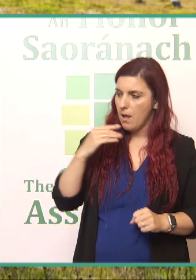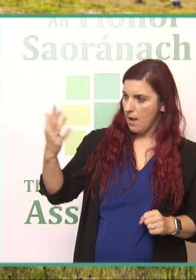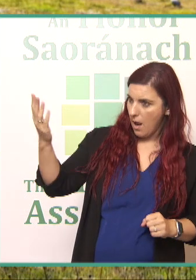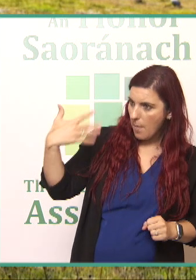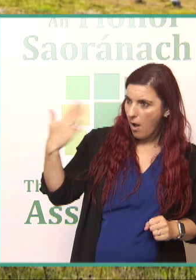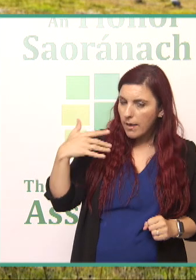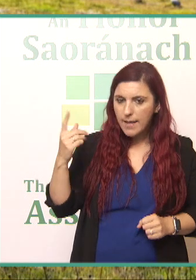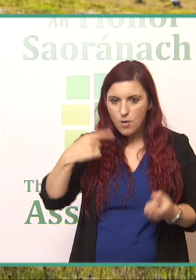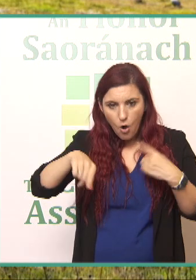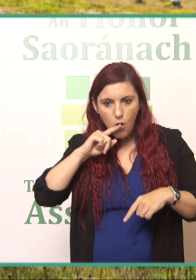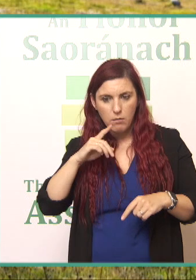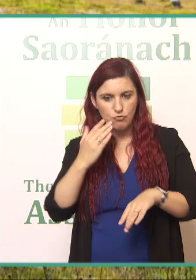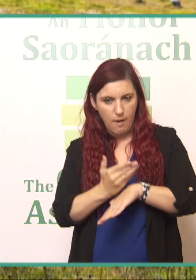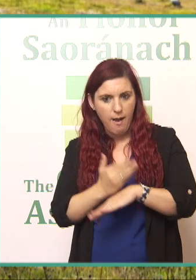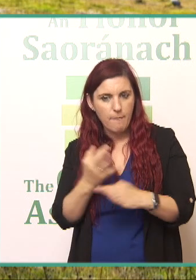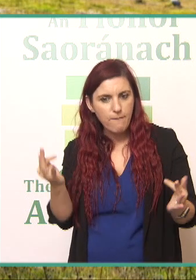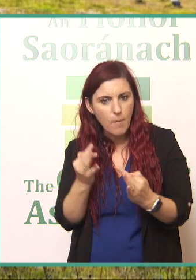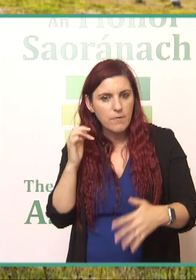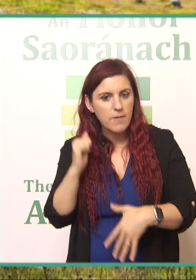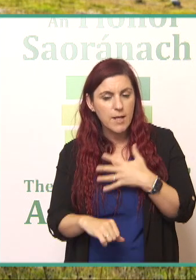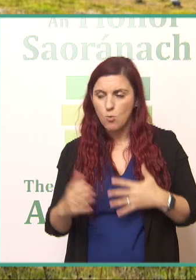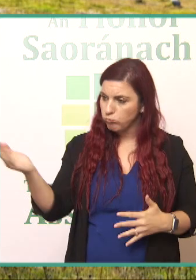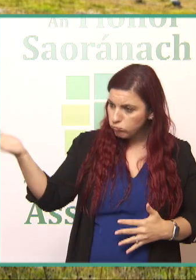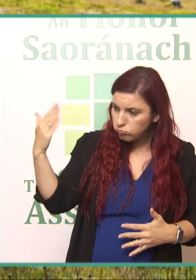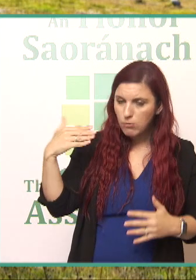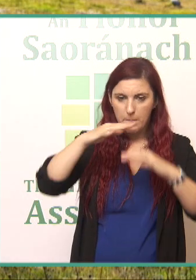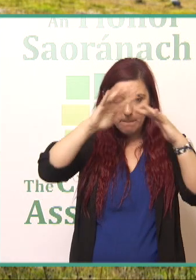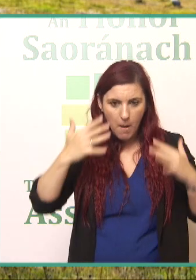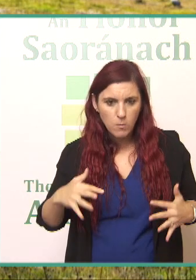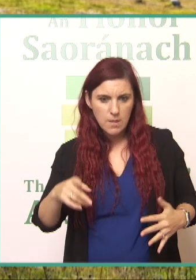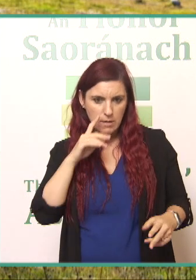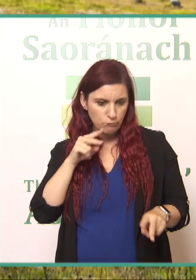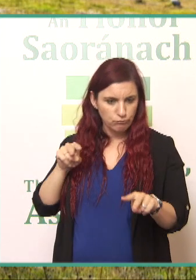Farmers for a day so she took them up the mountain and if if we follow the cattle down down down and